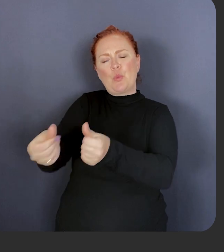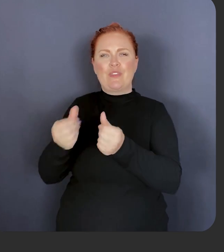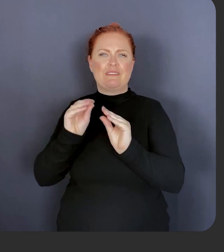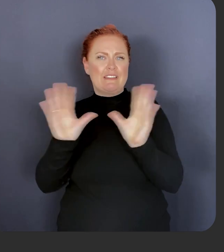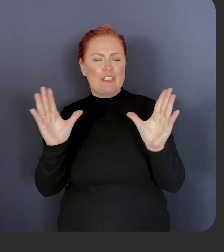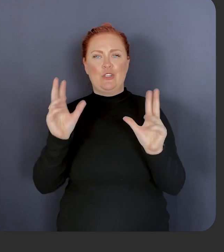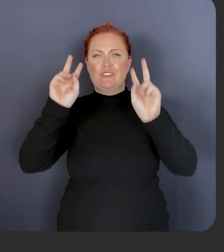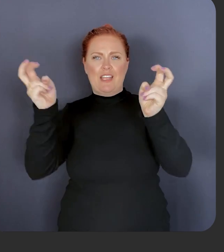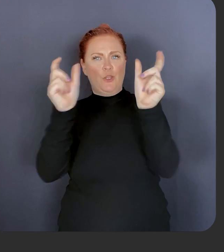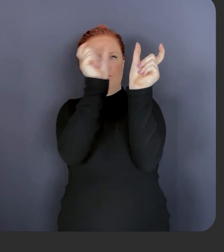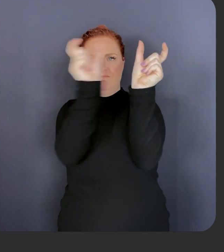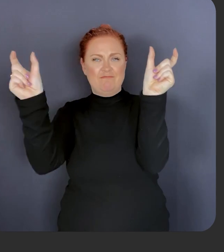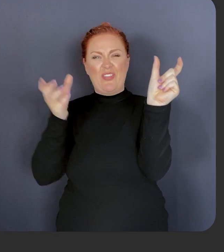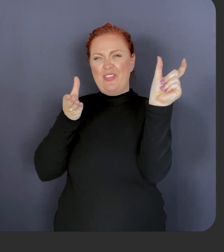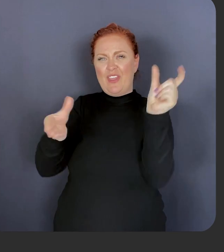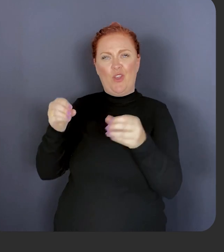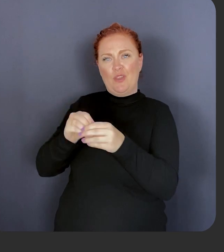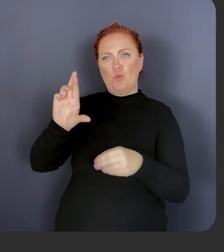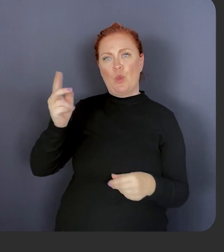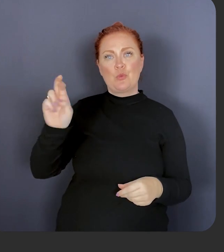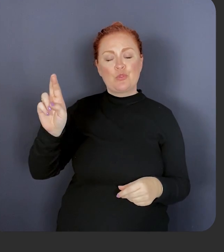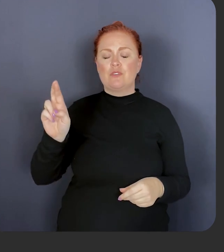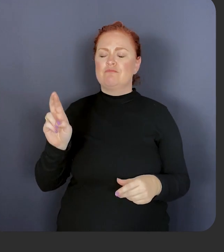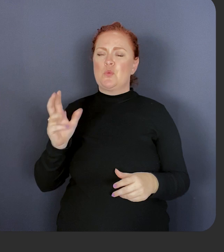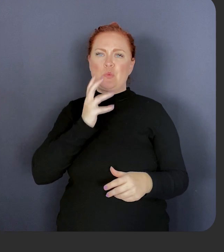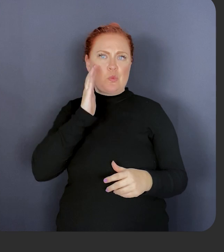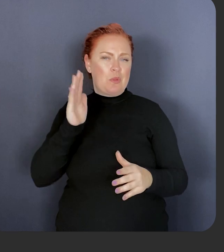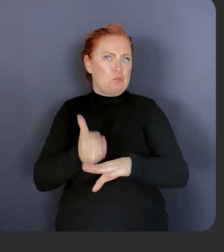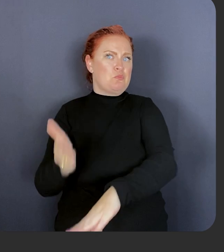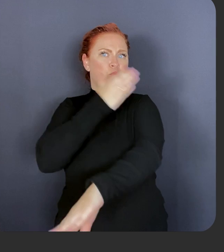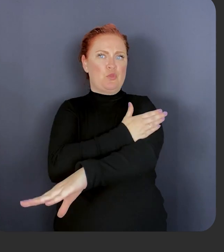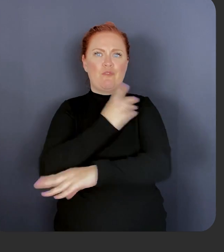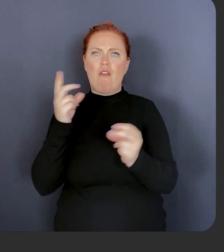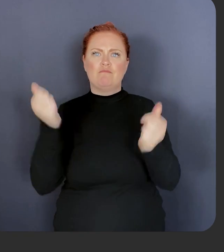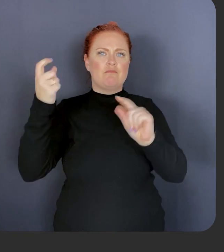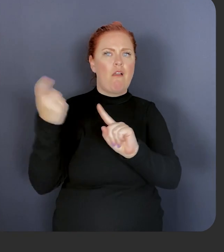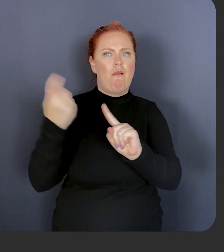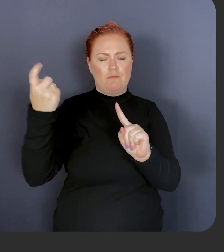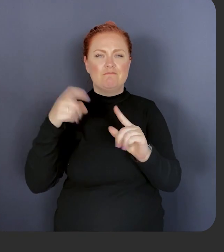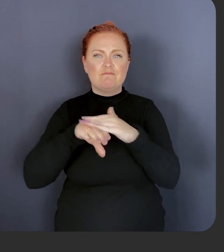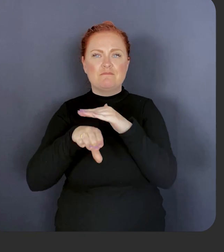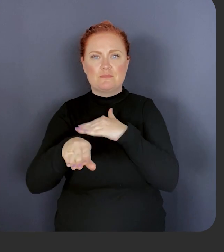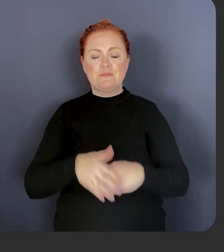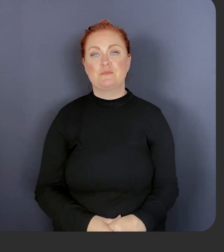title options directly in the router. It's a game changer for out-of-the-box accessibility.